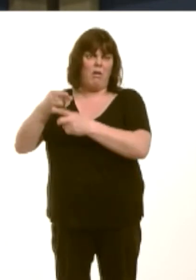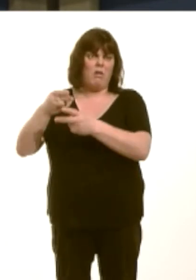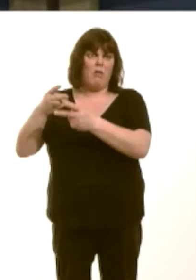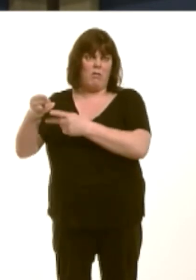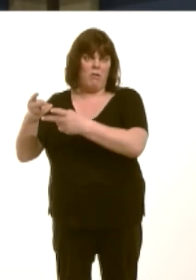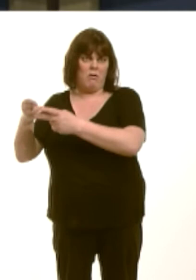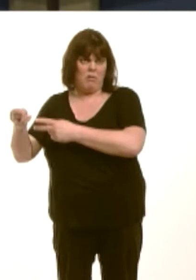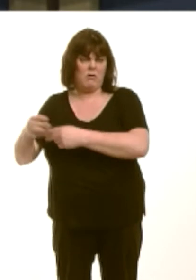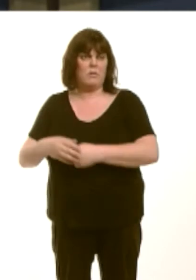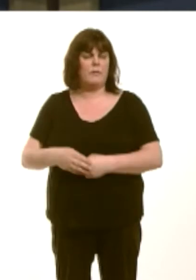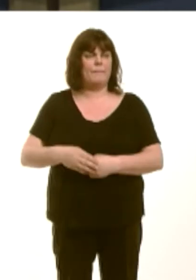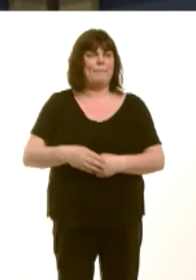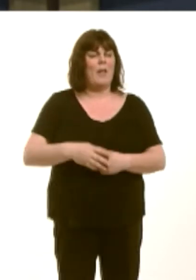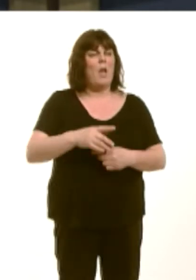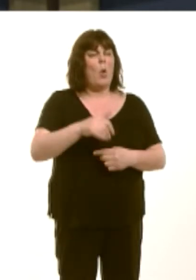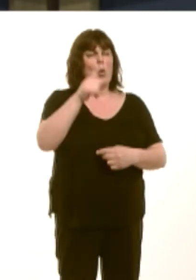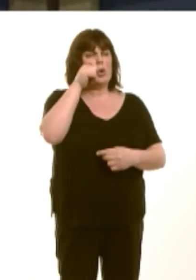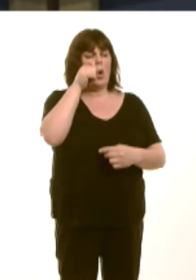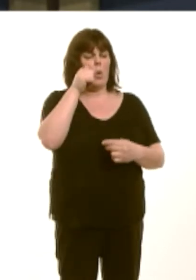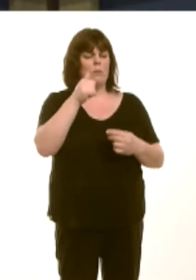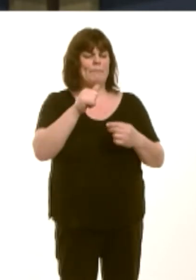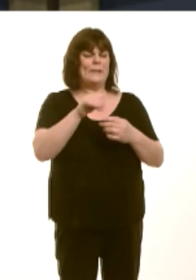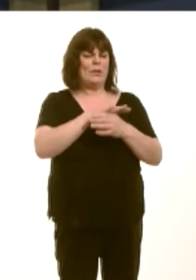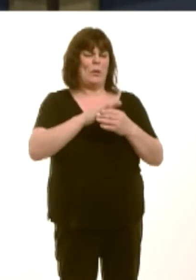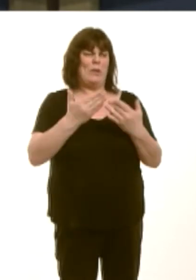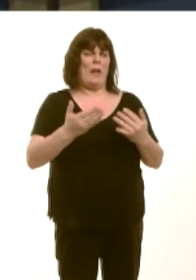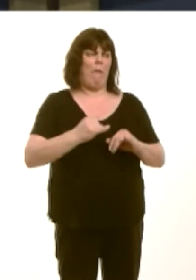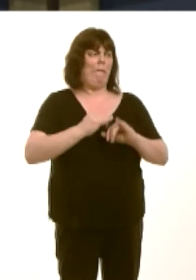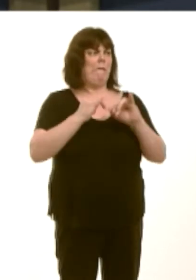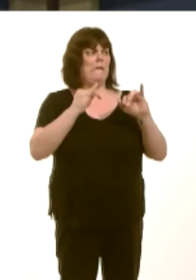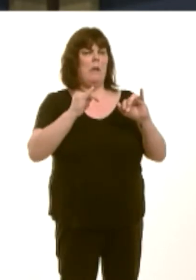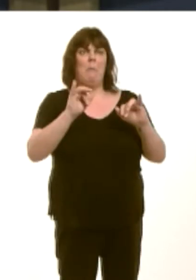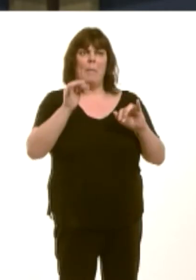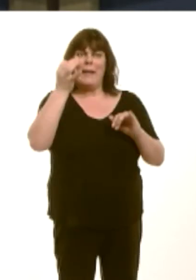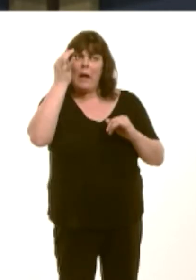critical days and shouldnít the councils look at these reserve funds as a means of